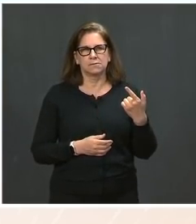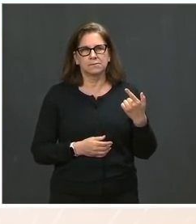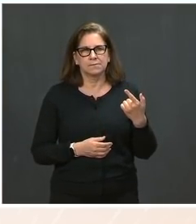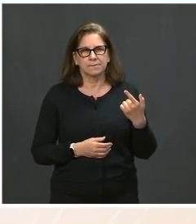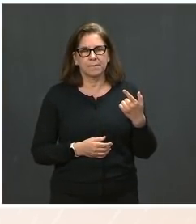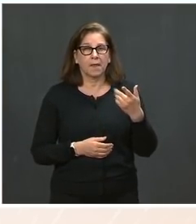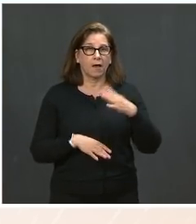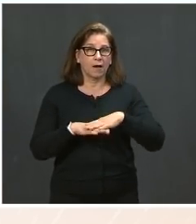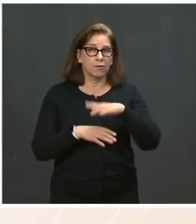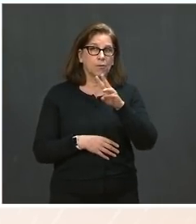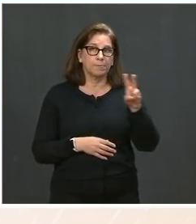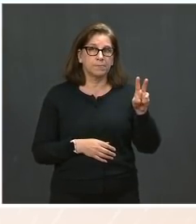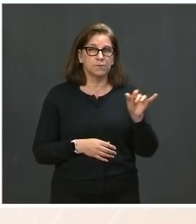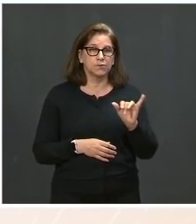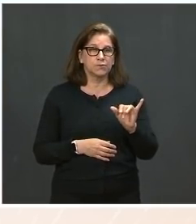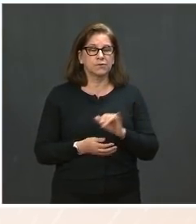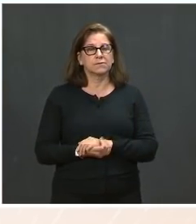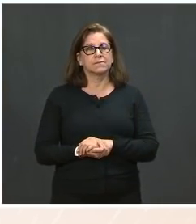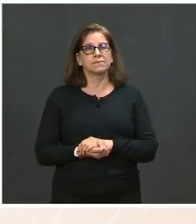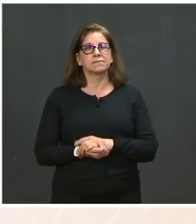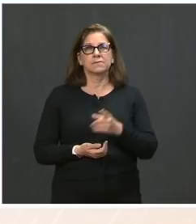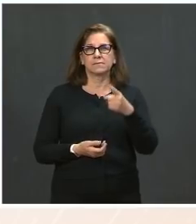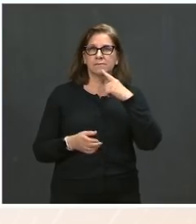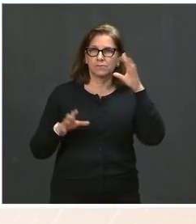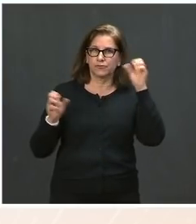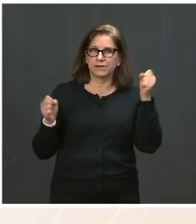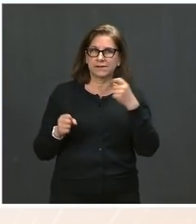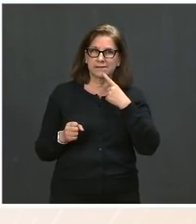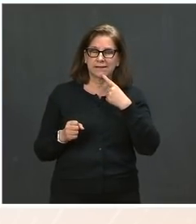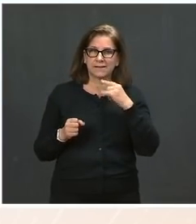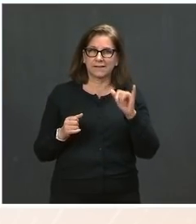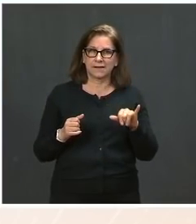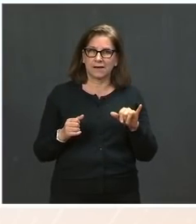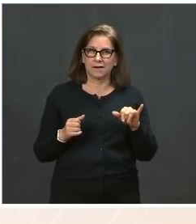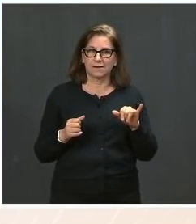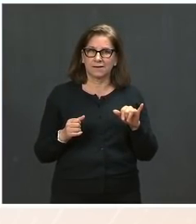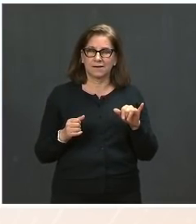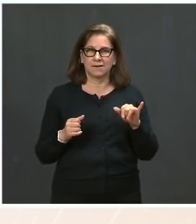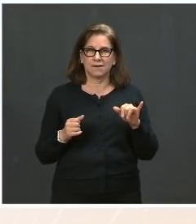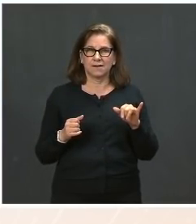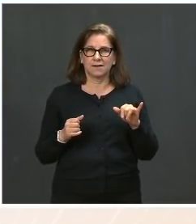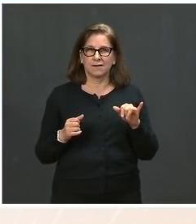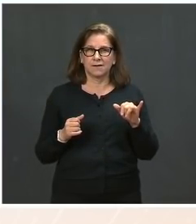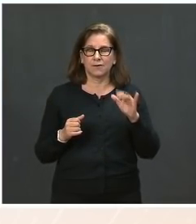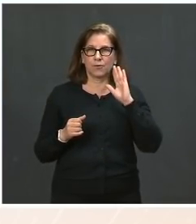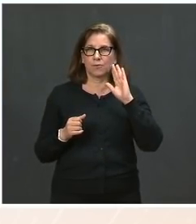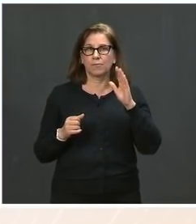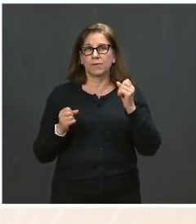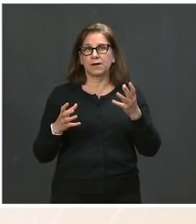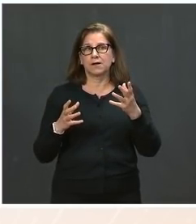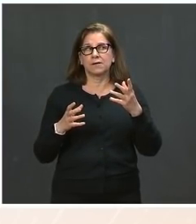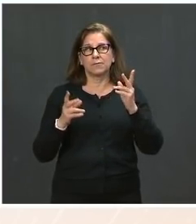The President said, a moment ago, quote, "You go to a gun show. You can buy whatever you want, no background check."